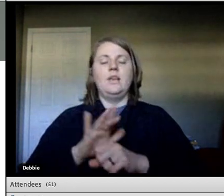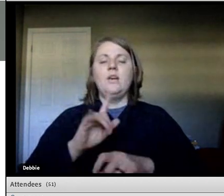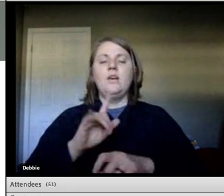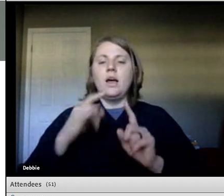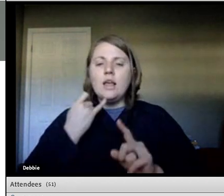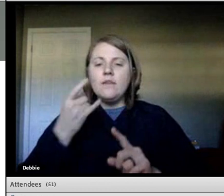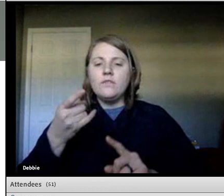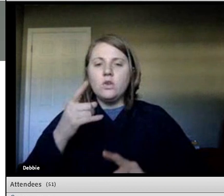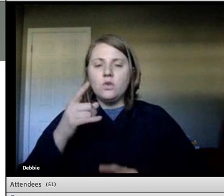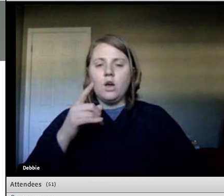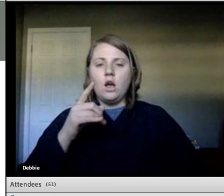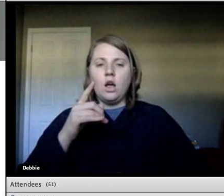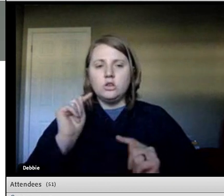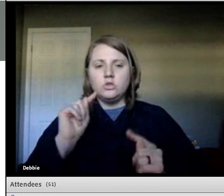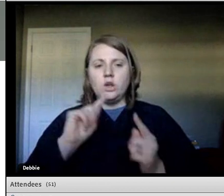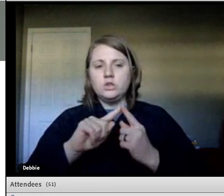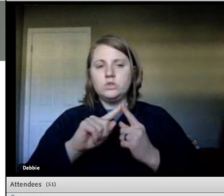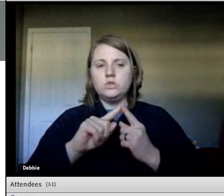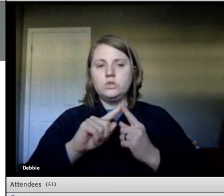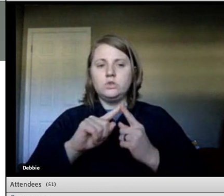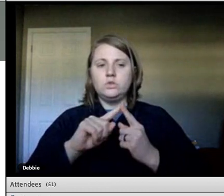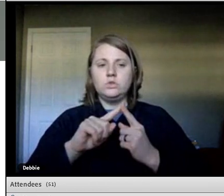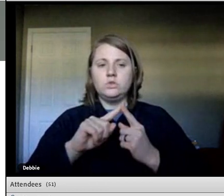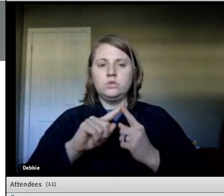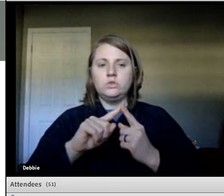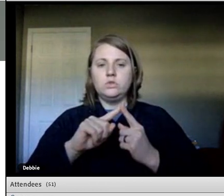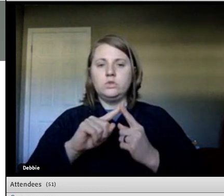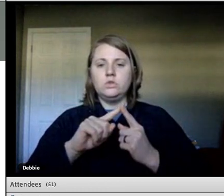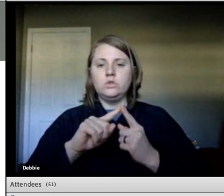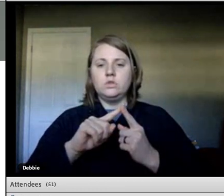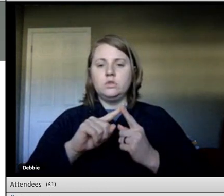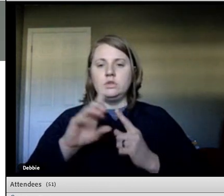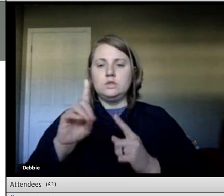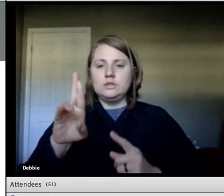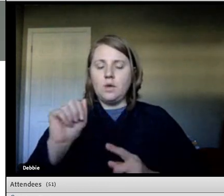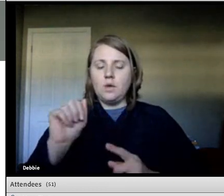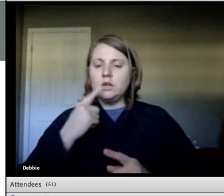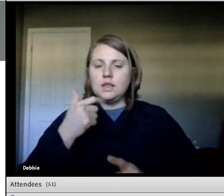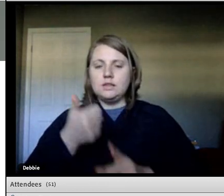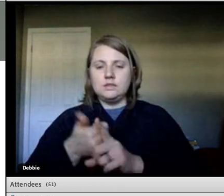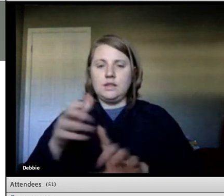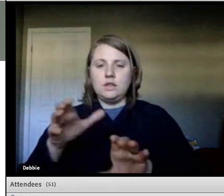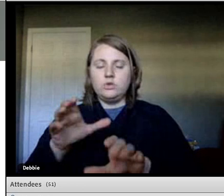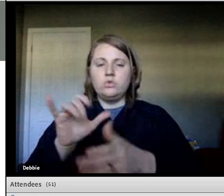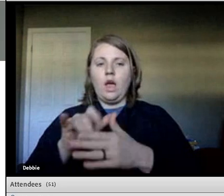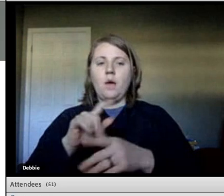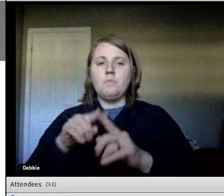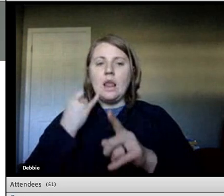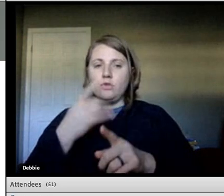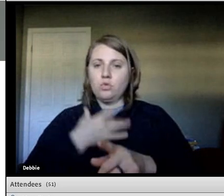Debra says they are -- into that, OBS Studio is a great way to do this. It takes a little bit of time to set up.